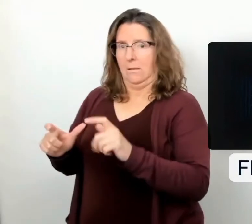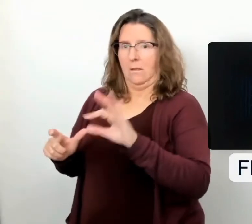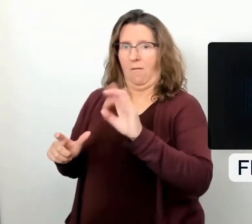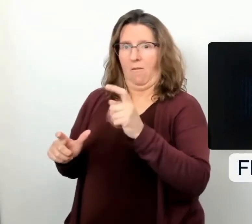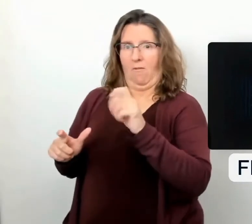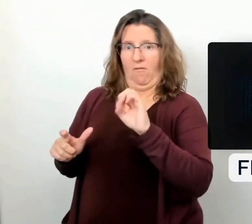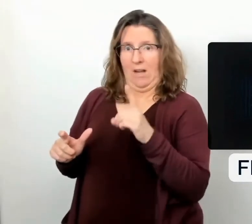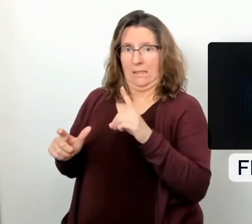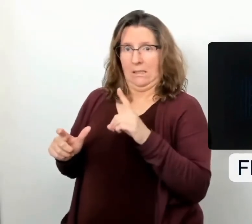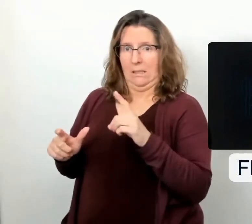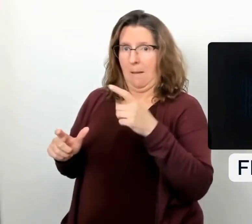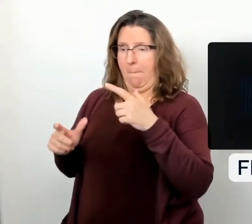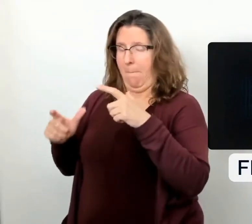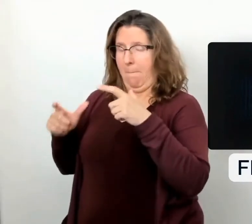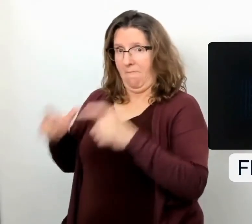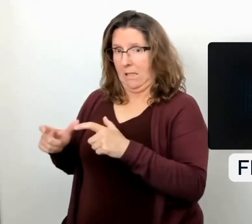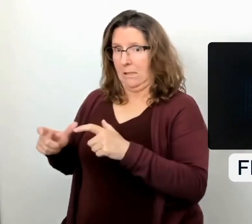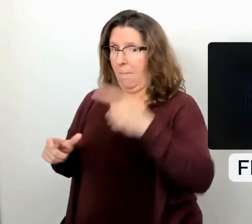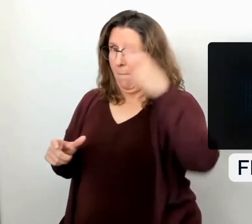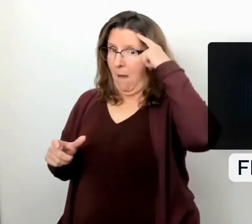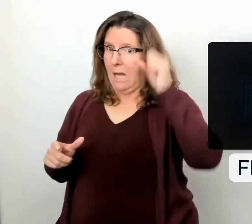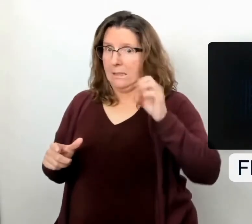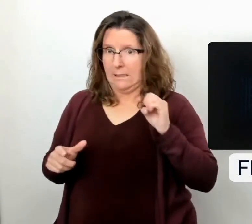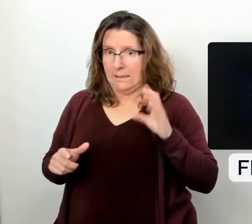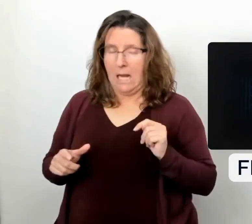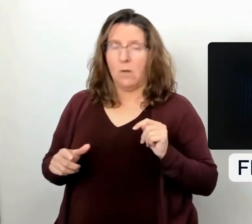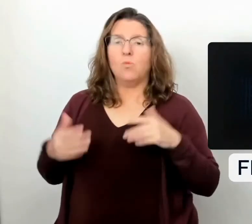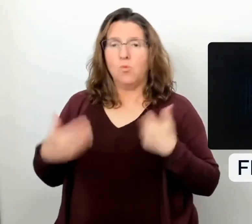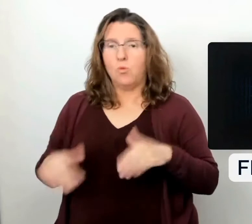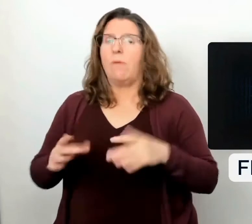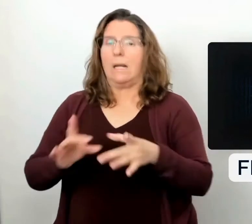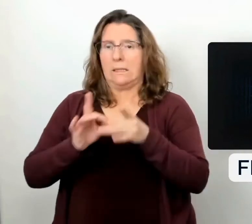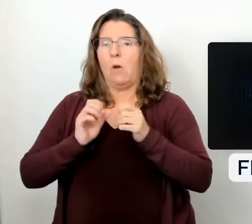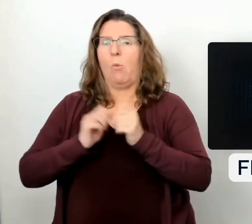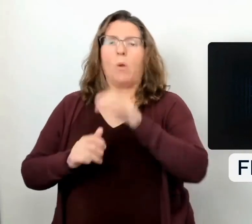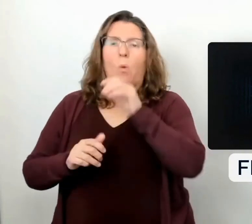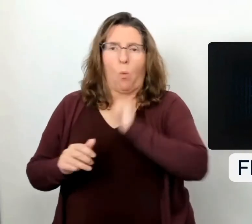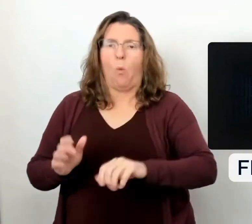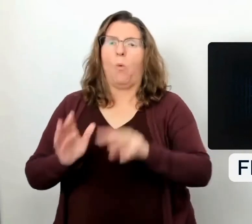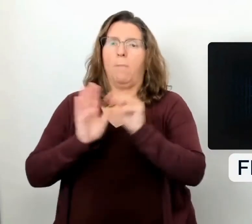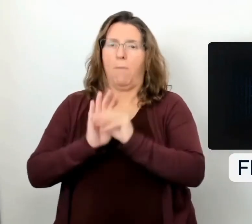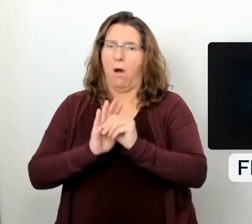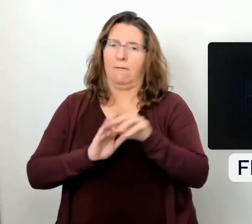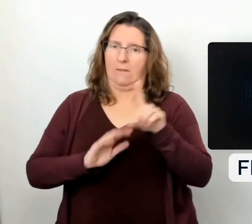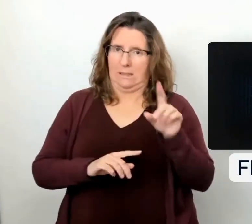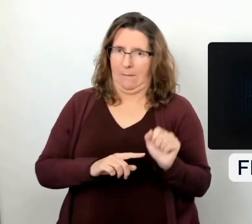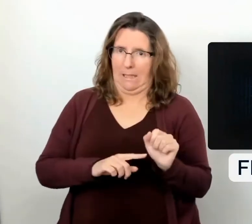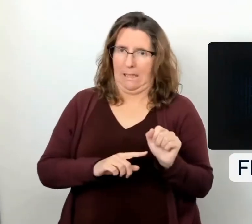Needless to say the fixed mindset reflects the old model of disability.